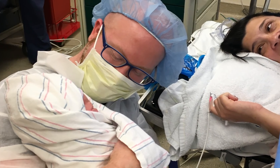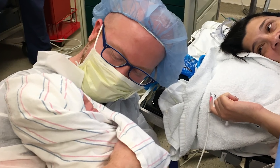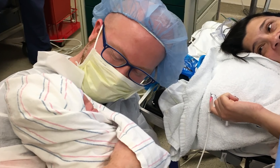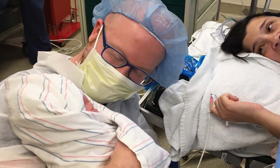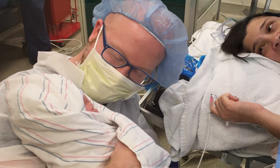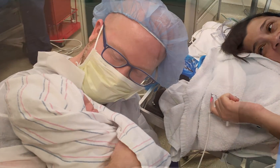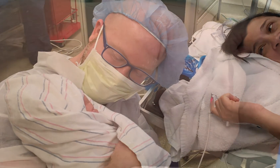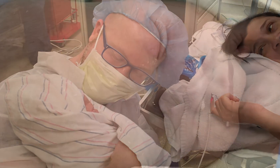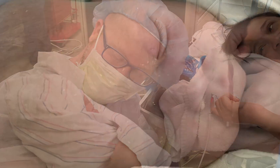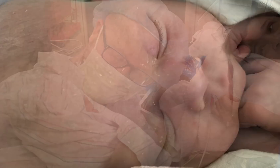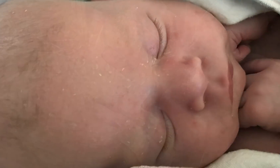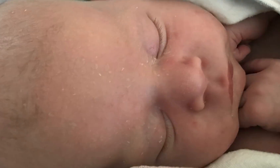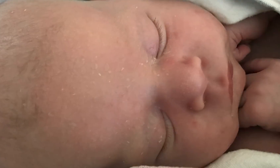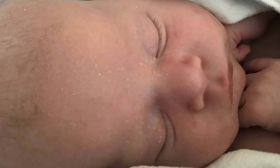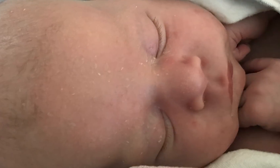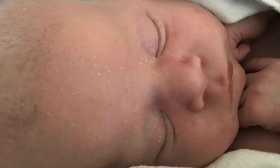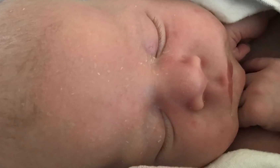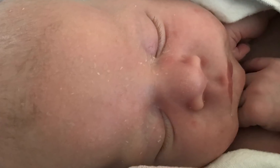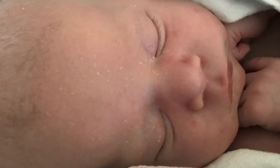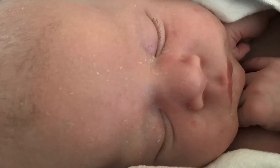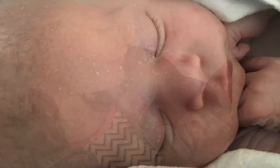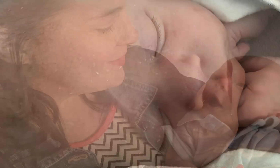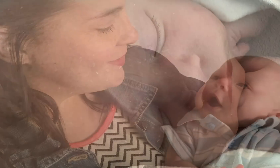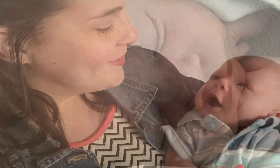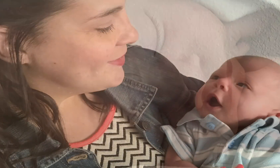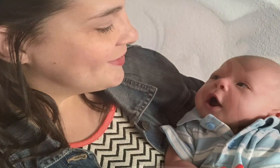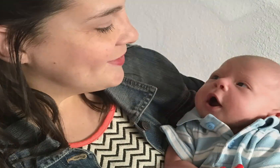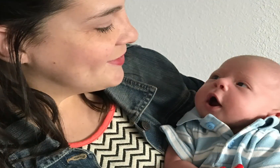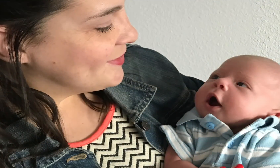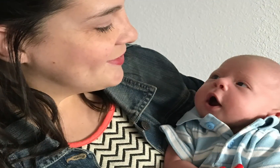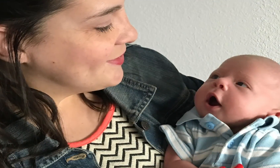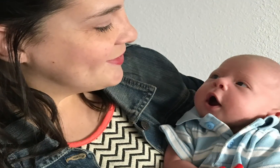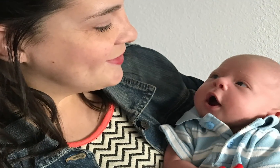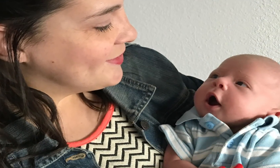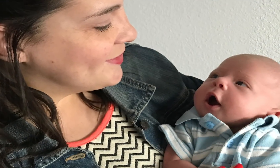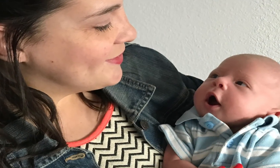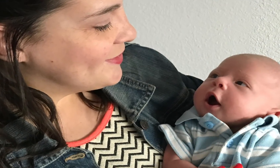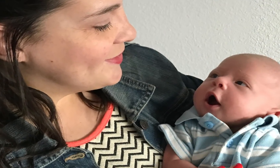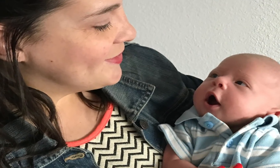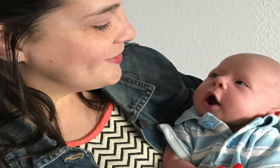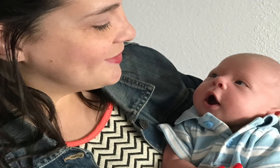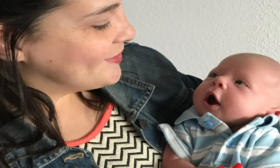and we found an audiologist who gave us the same diagnosis but talked to us more about different options. We felt more listened to.